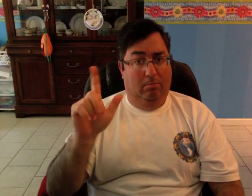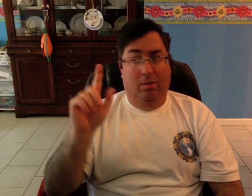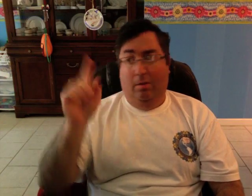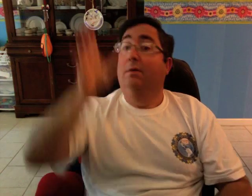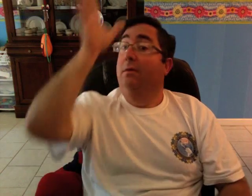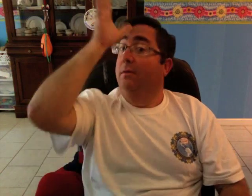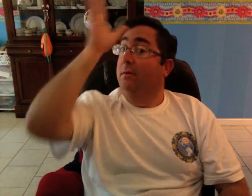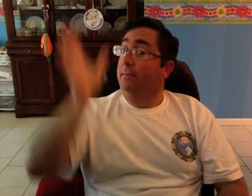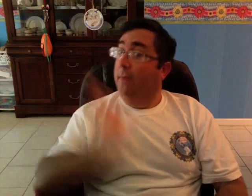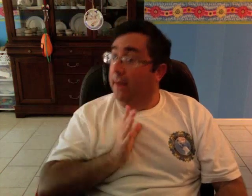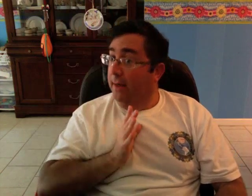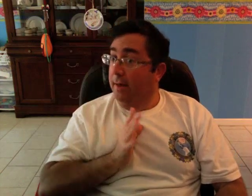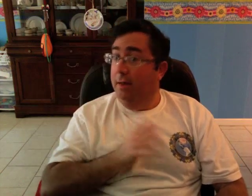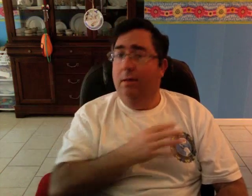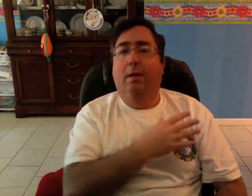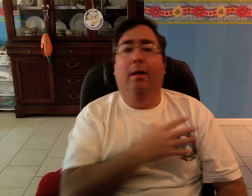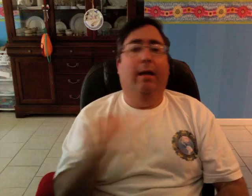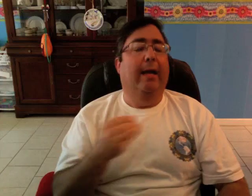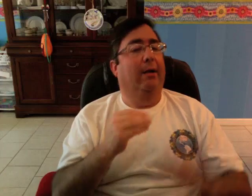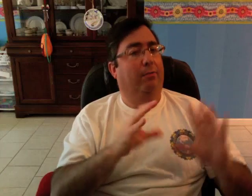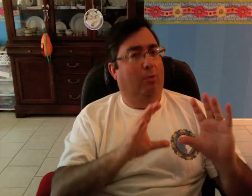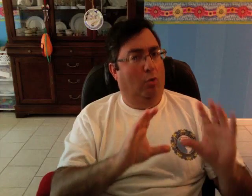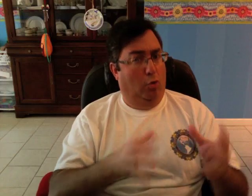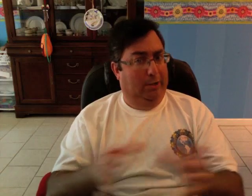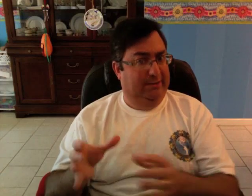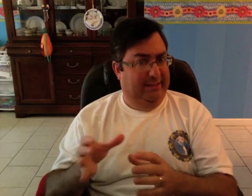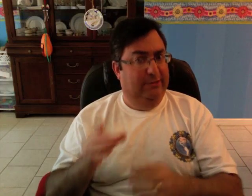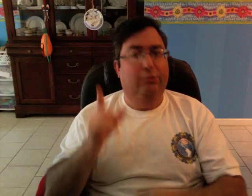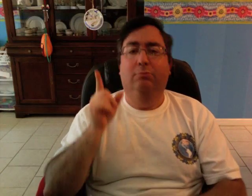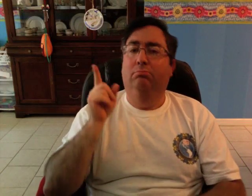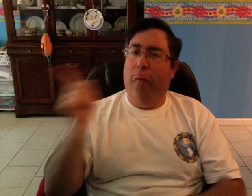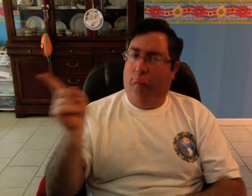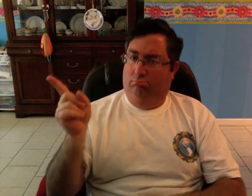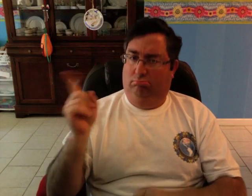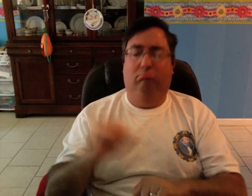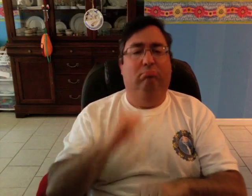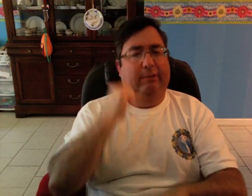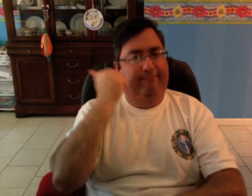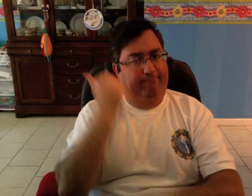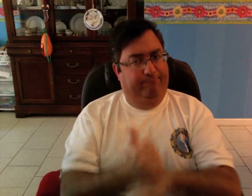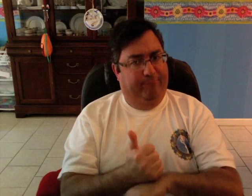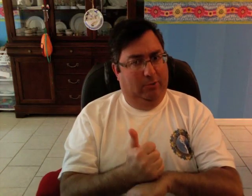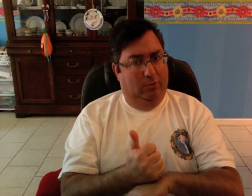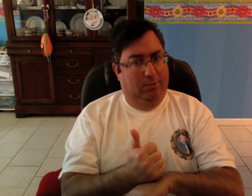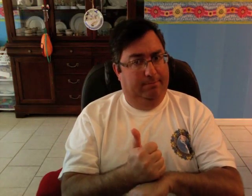the man and the organization that he founded.